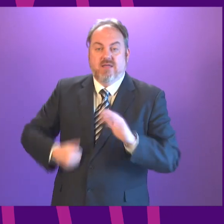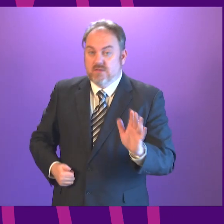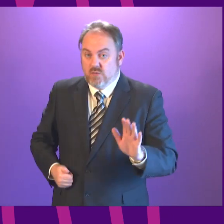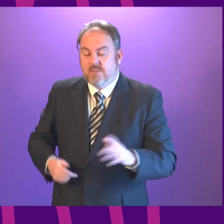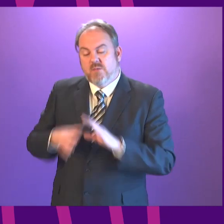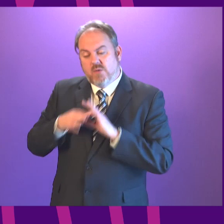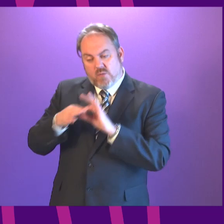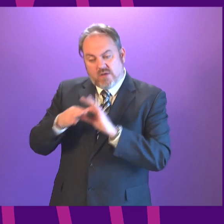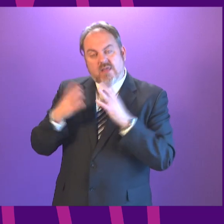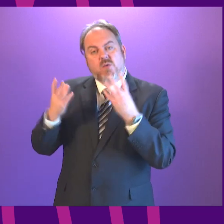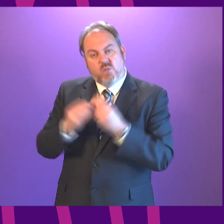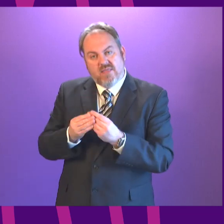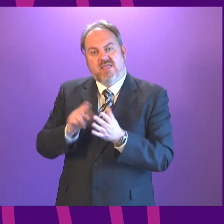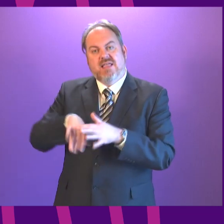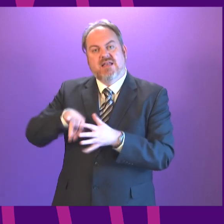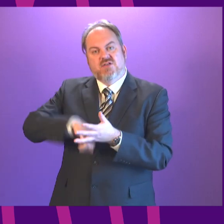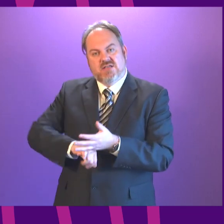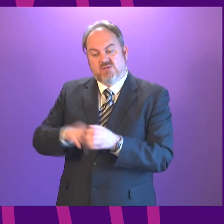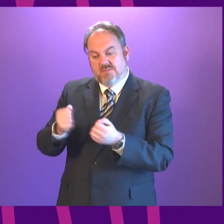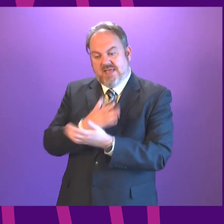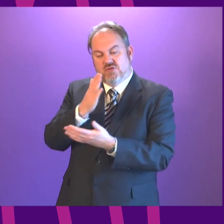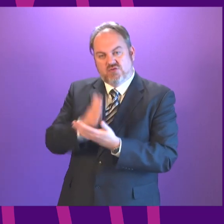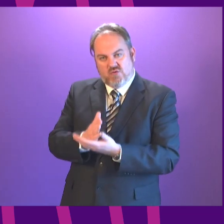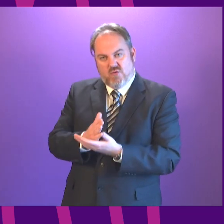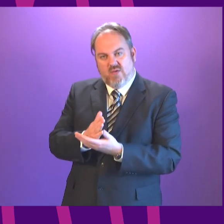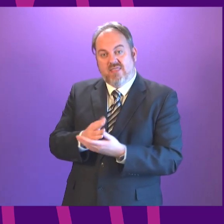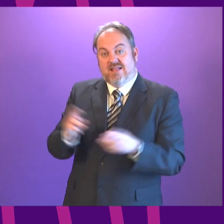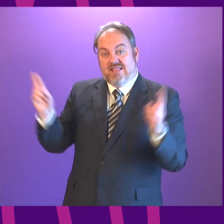situation. However, I come back to the central point that the more we do to stop the new